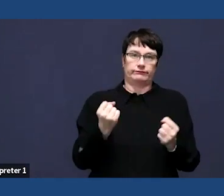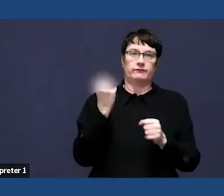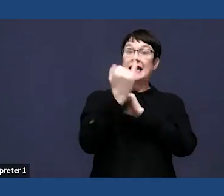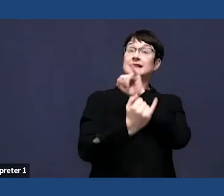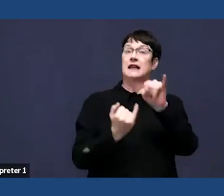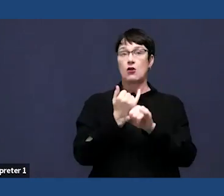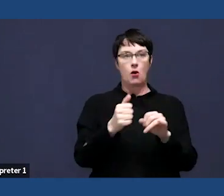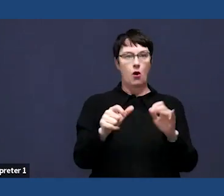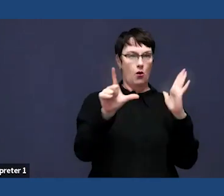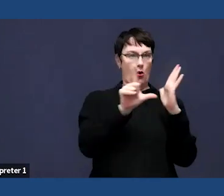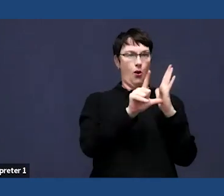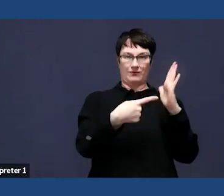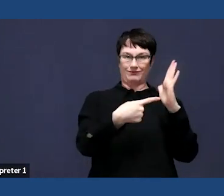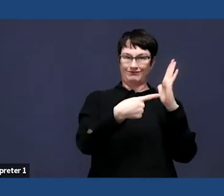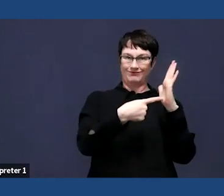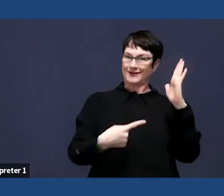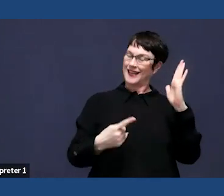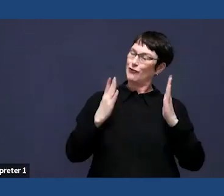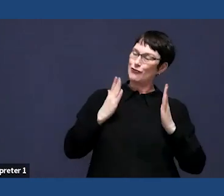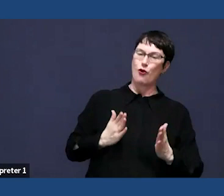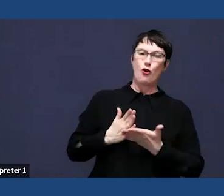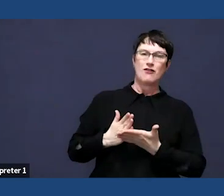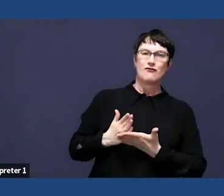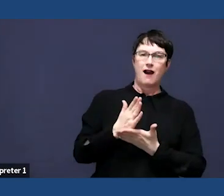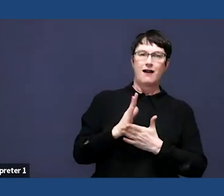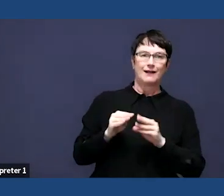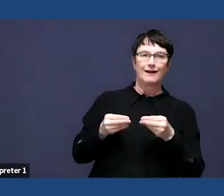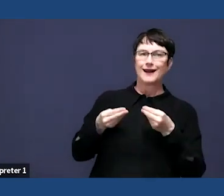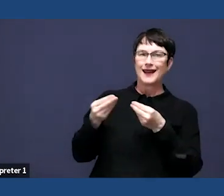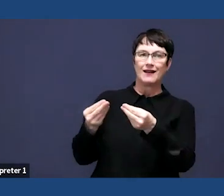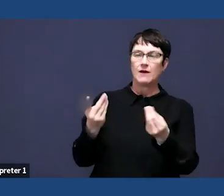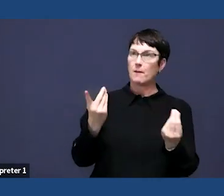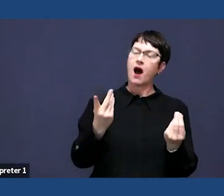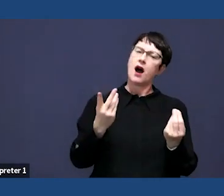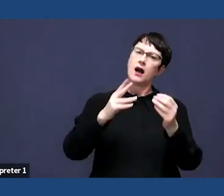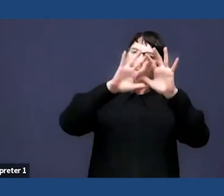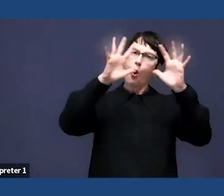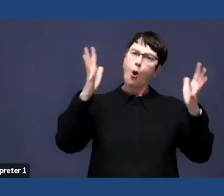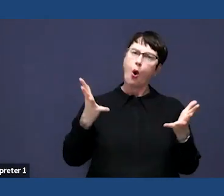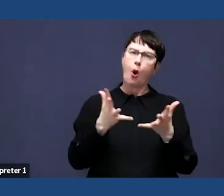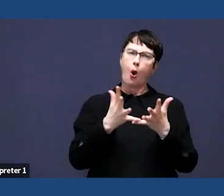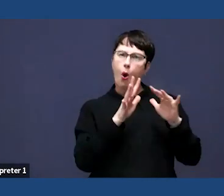The improvement of national mechanisms derived from commitments assumed by the ratification